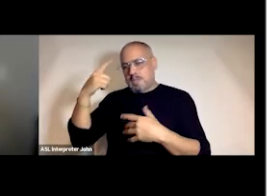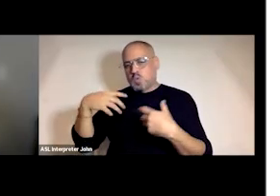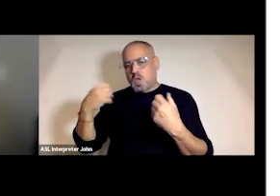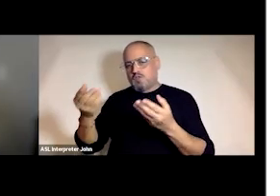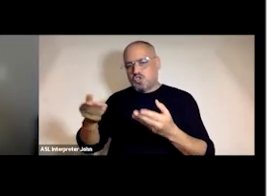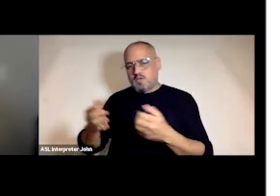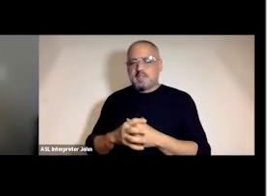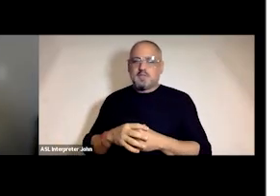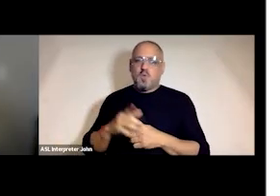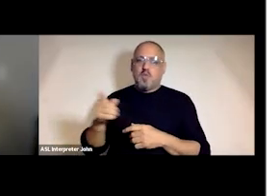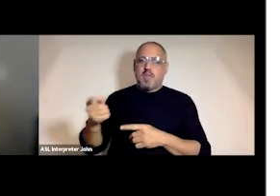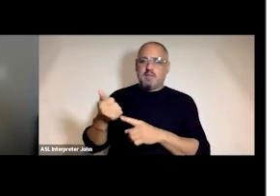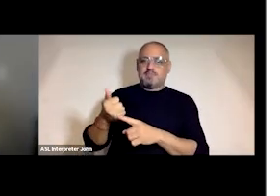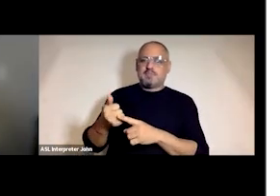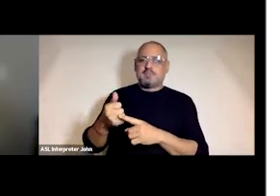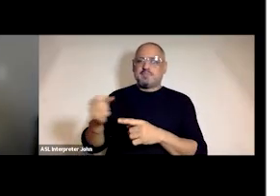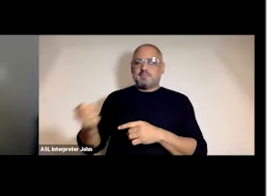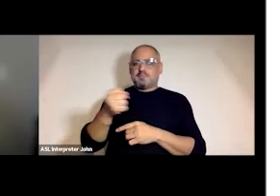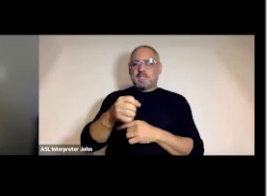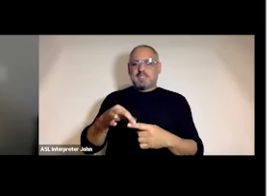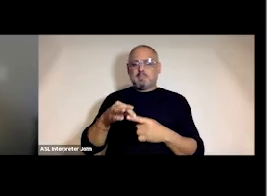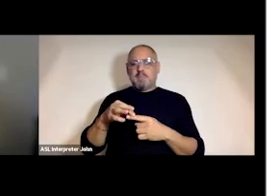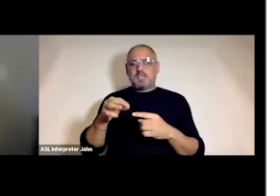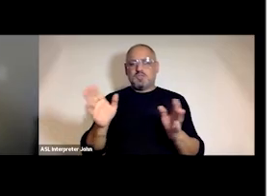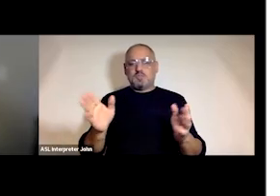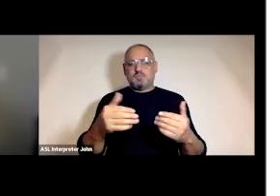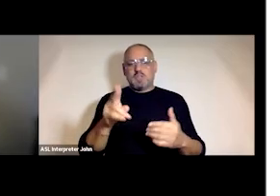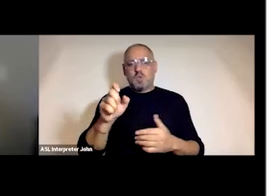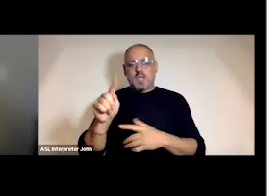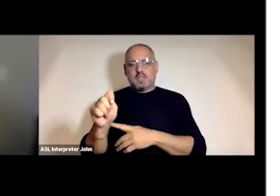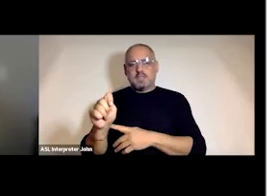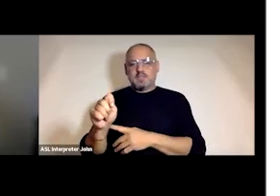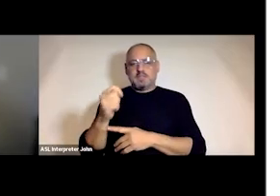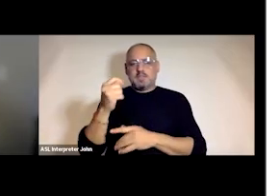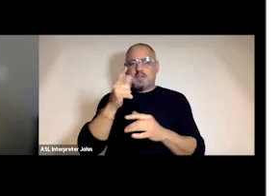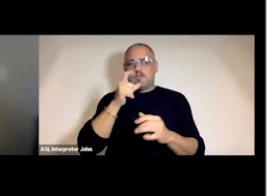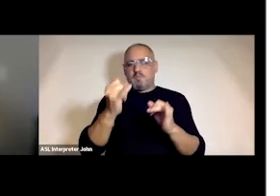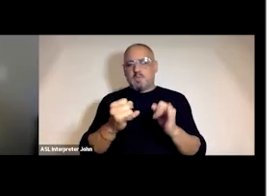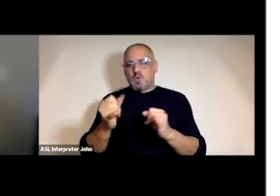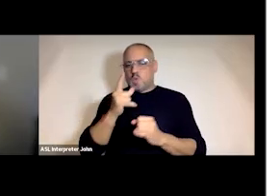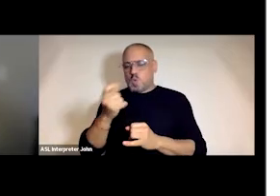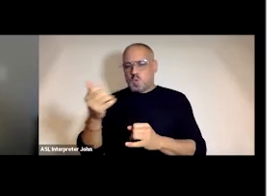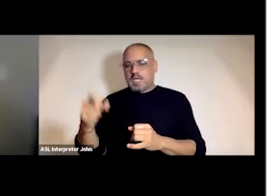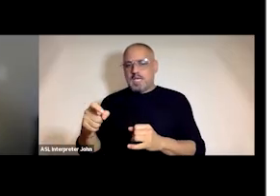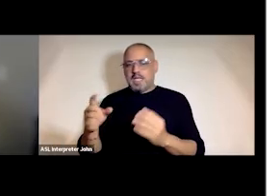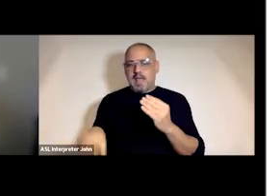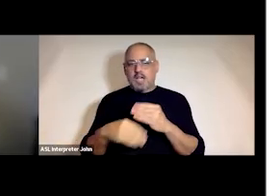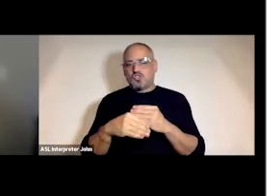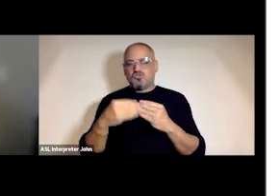or they were put in a special unit for individuals who needed some extra services